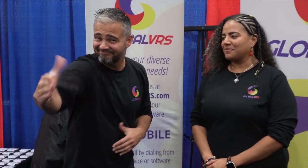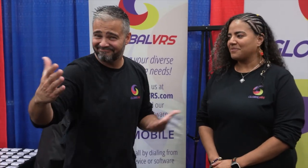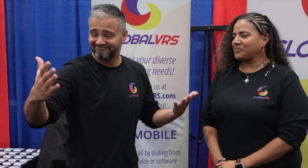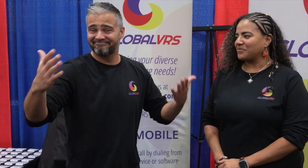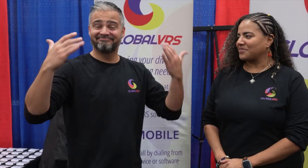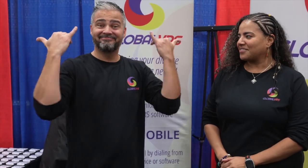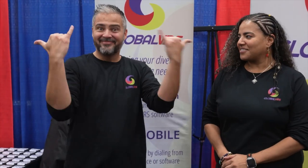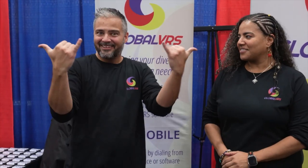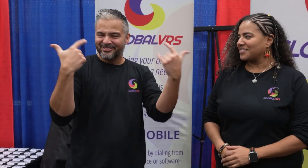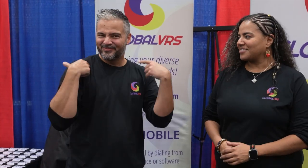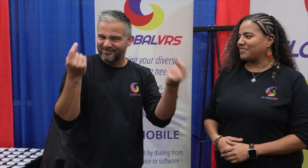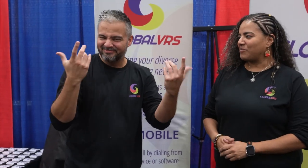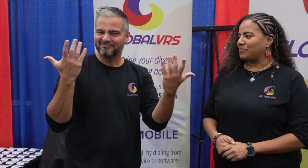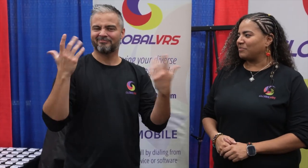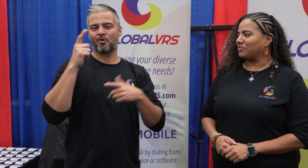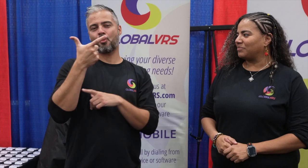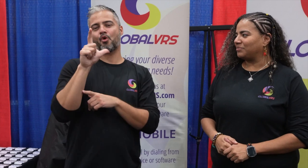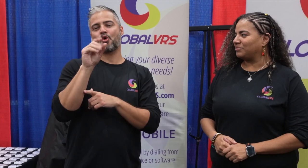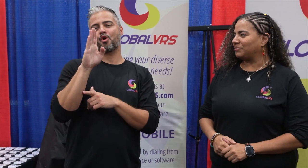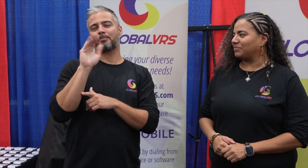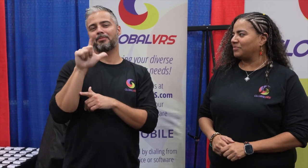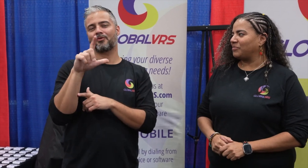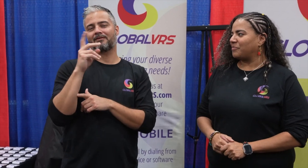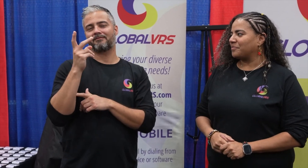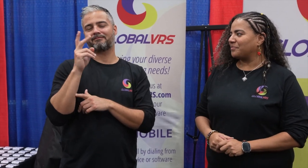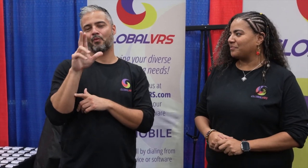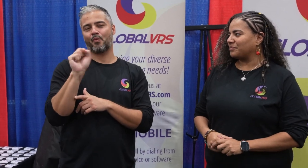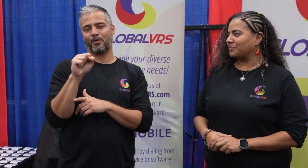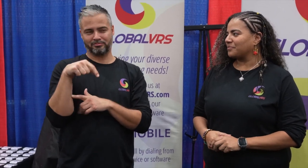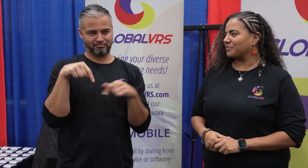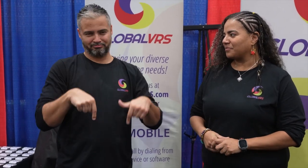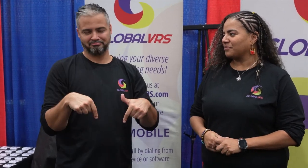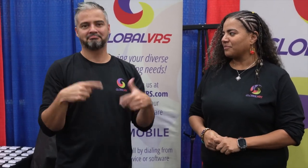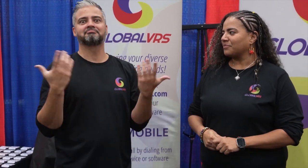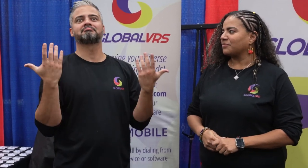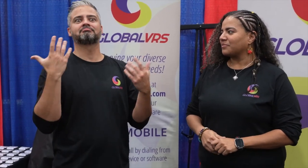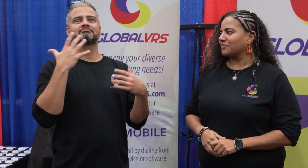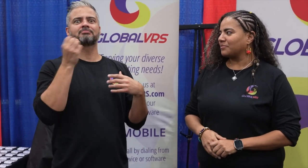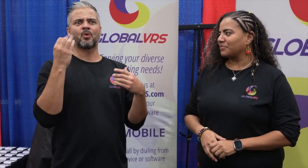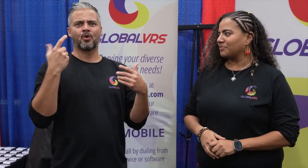Hello! We’re here to represent GlobalVRS.